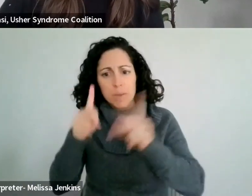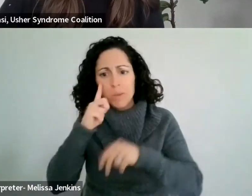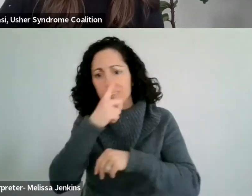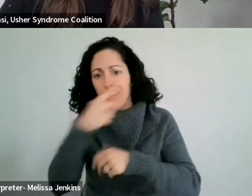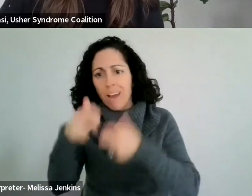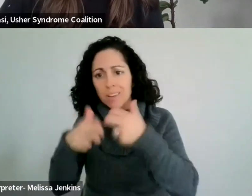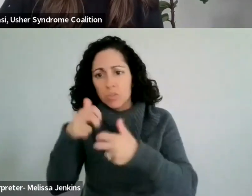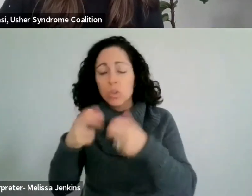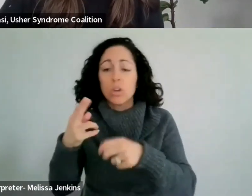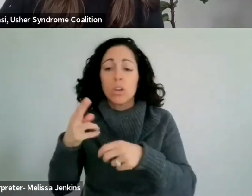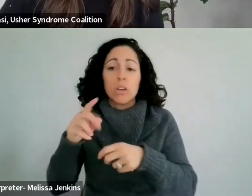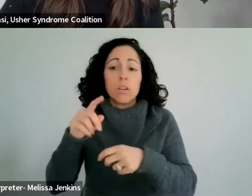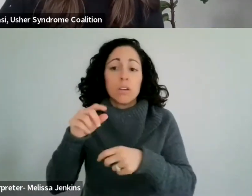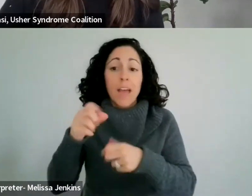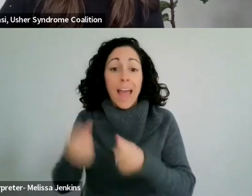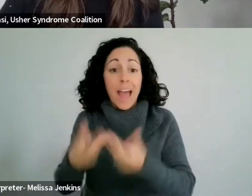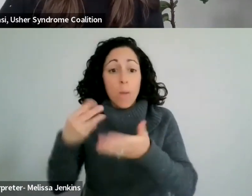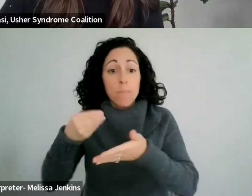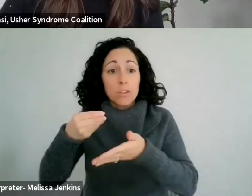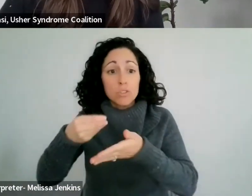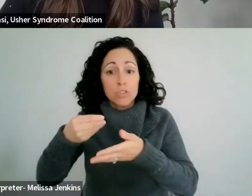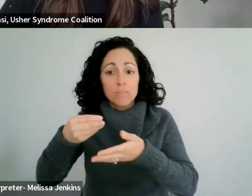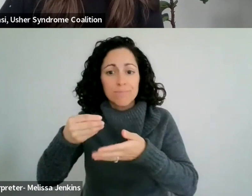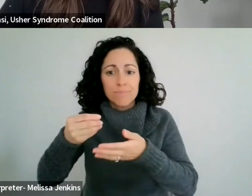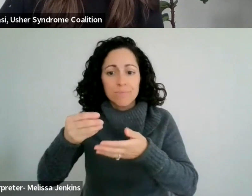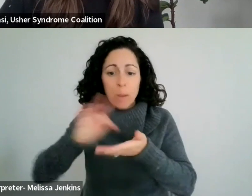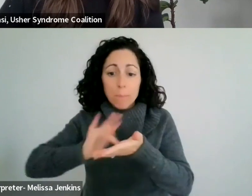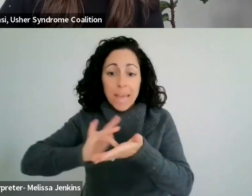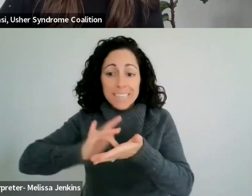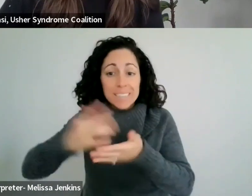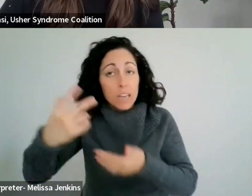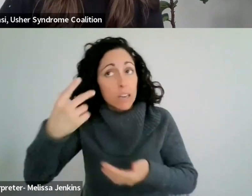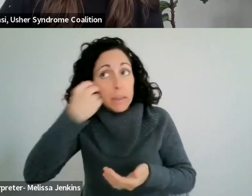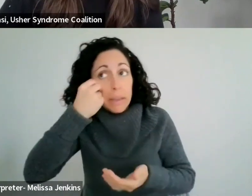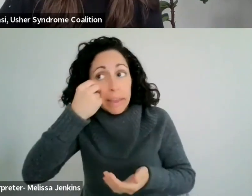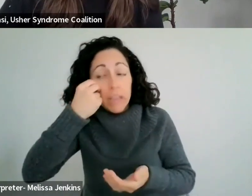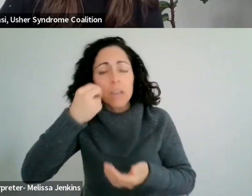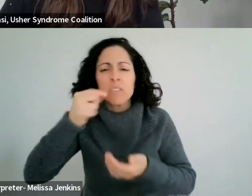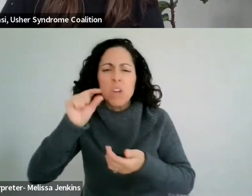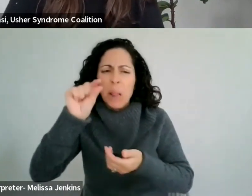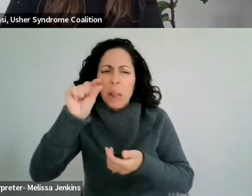only by skilled physicians who know how to use the technique.